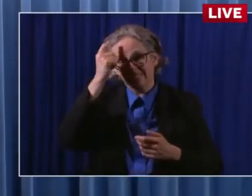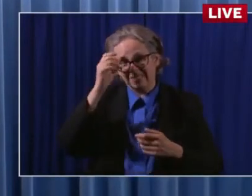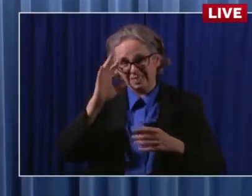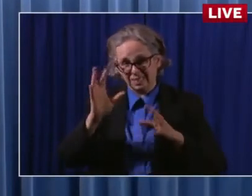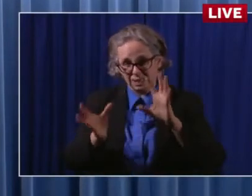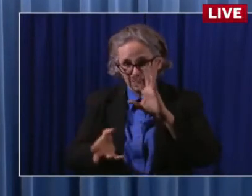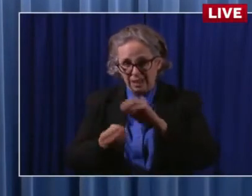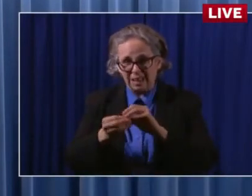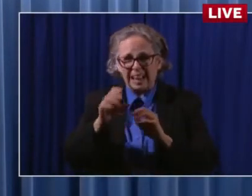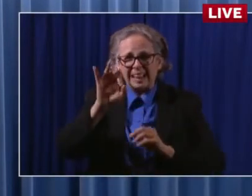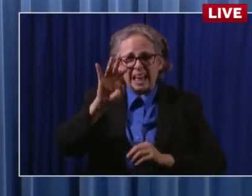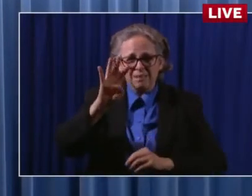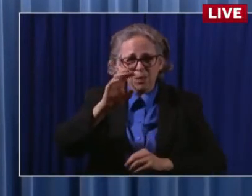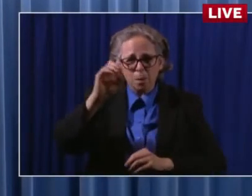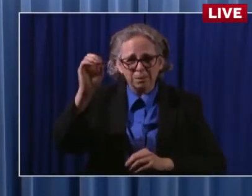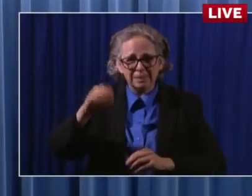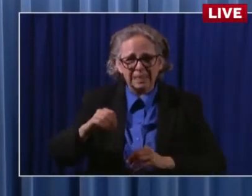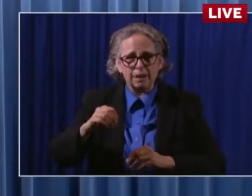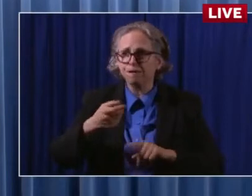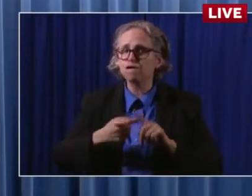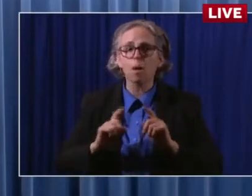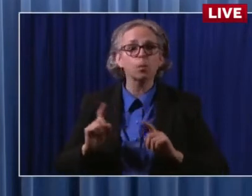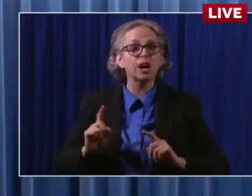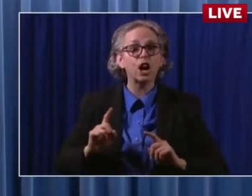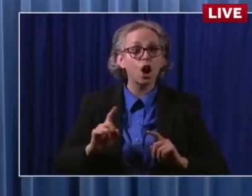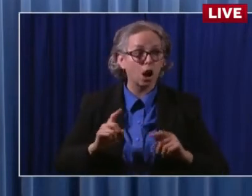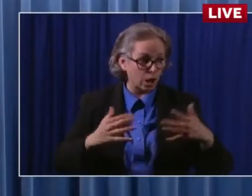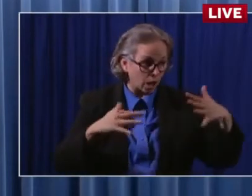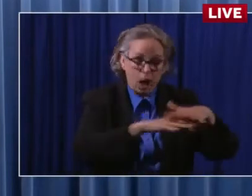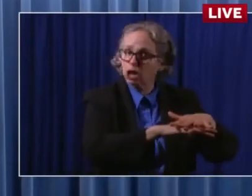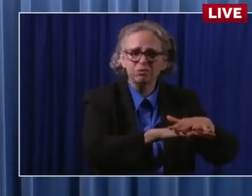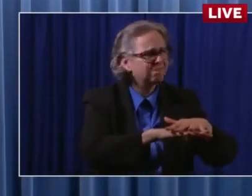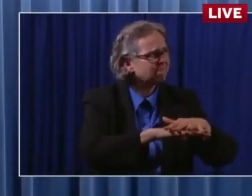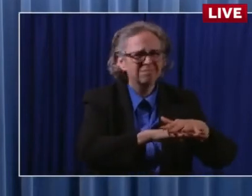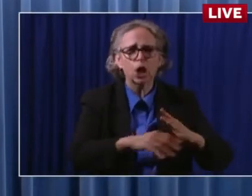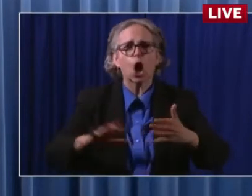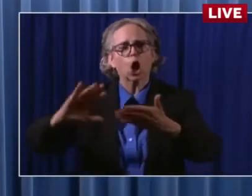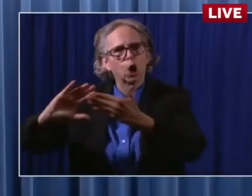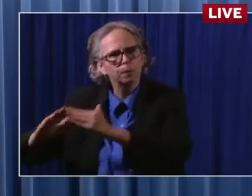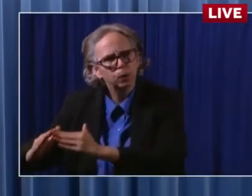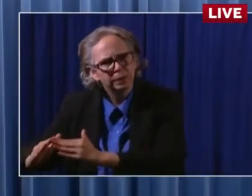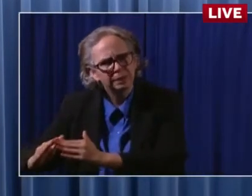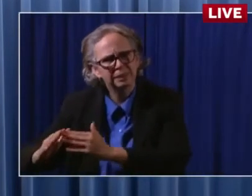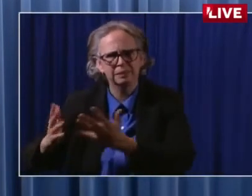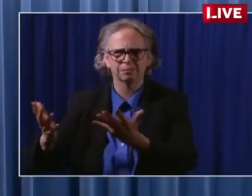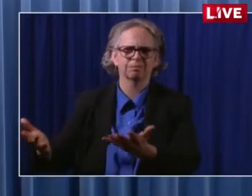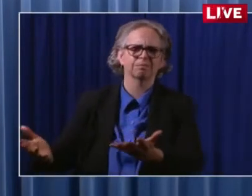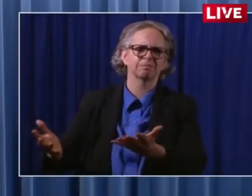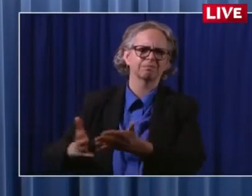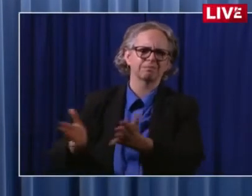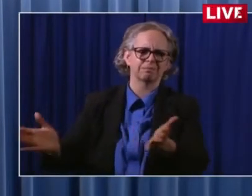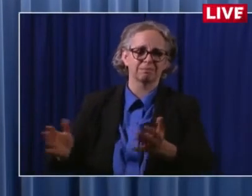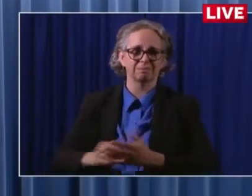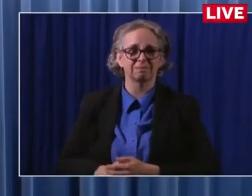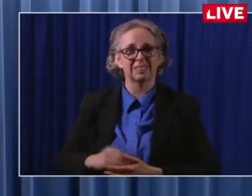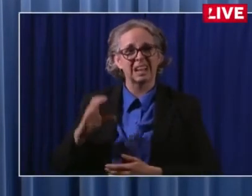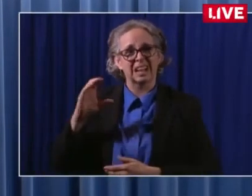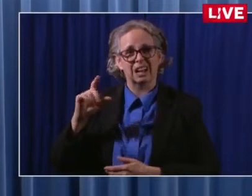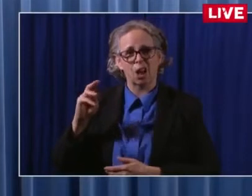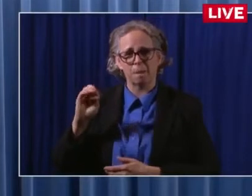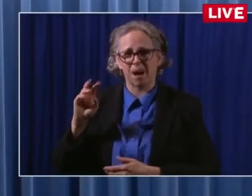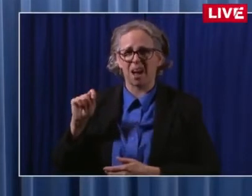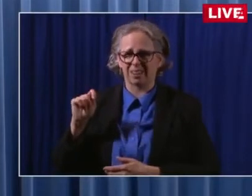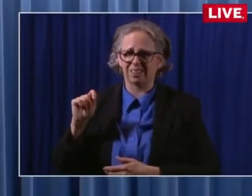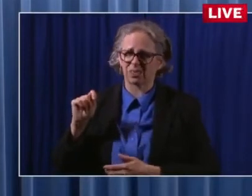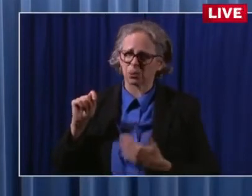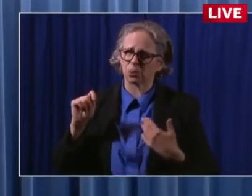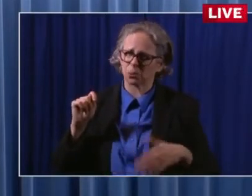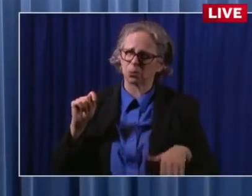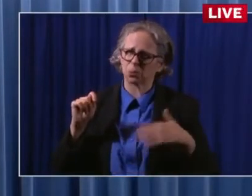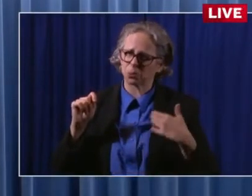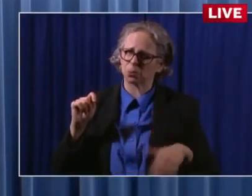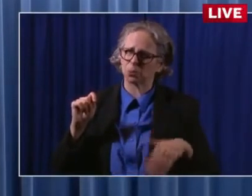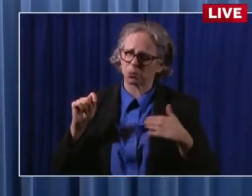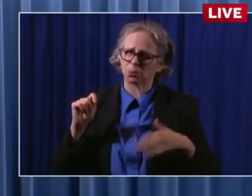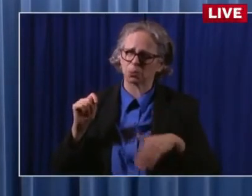IN RECENT WEEKS, OVER 94% OF THE CASES ARE NOT IN CONGREGATE SETTINGS, SIGNALIN SIGNIFICANT TRANSMISSION IN THE BROADER COMMUNITY, COMMUNITY SPREAD.